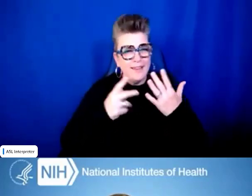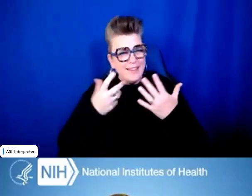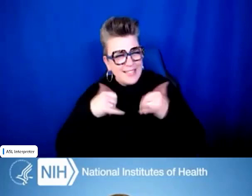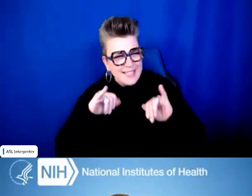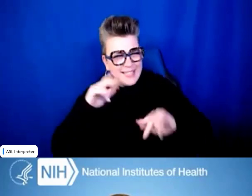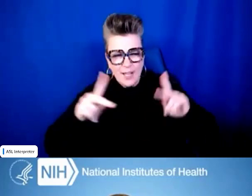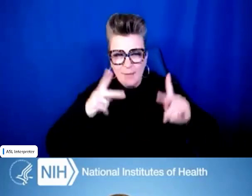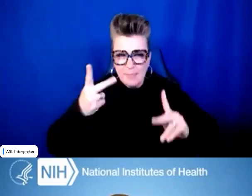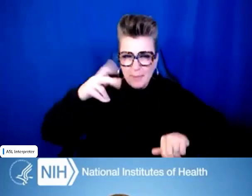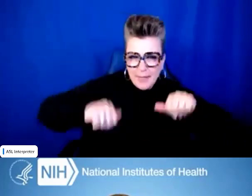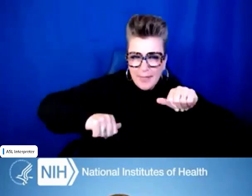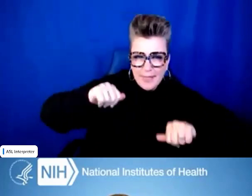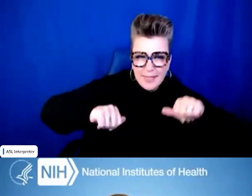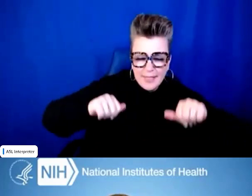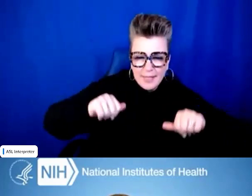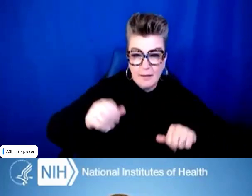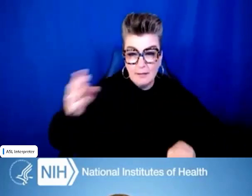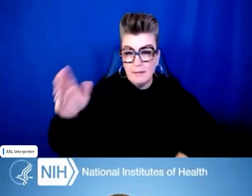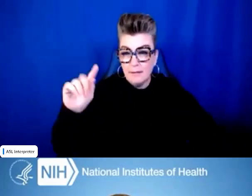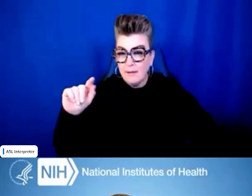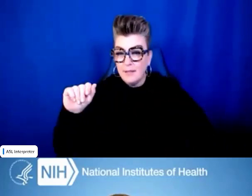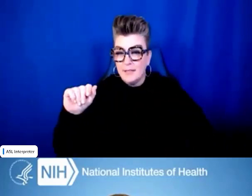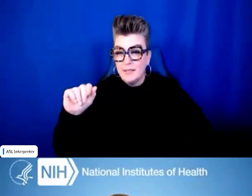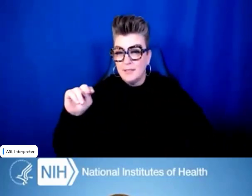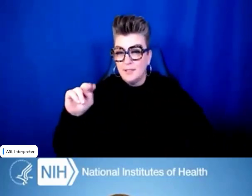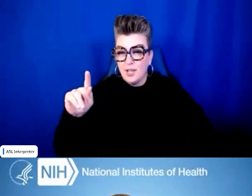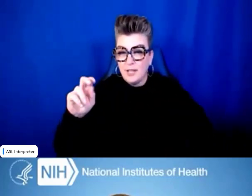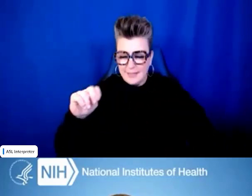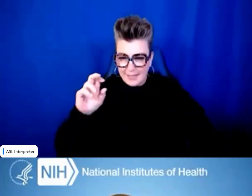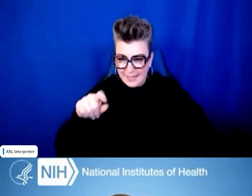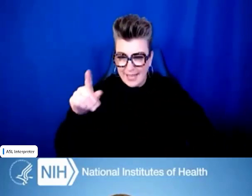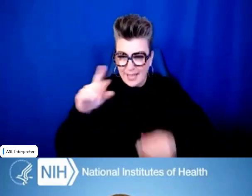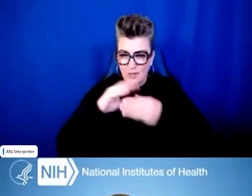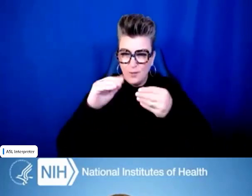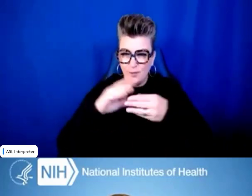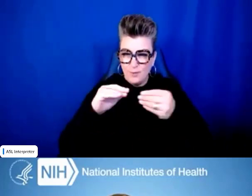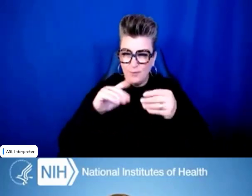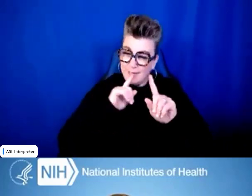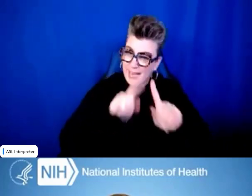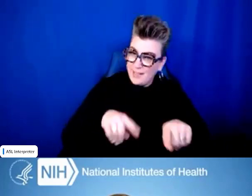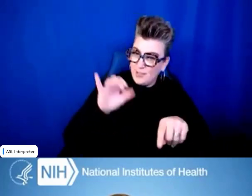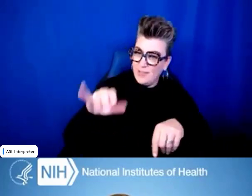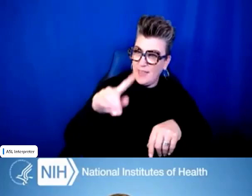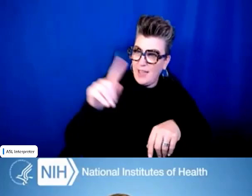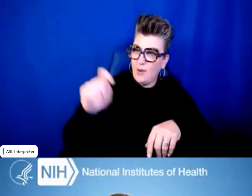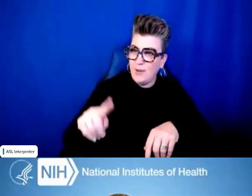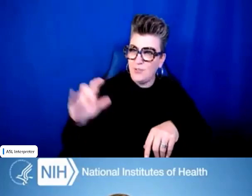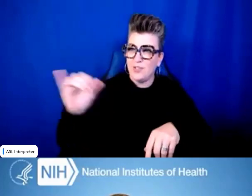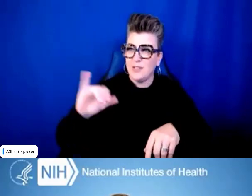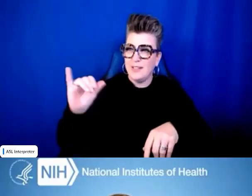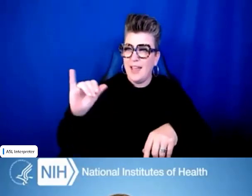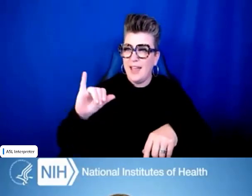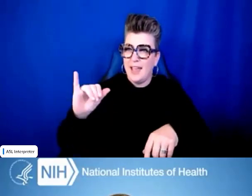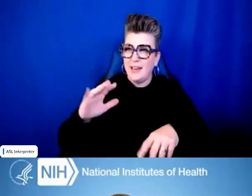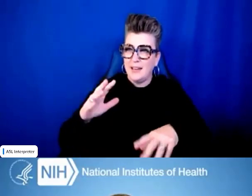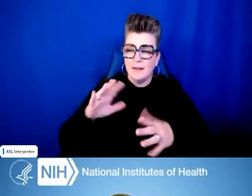Taunton, can you talk to us about this question and about sort of the amount of funding that's available for this?